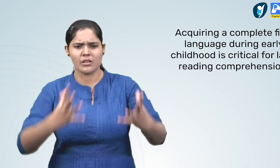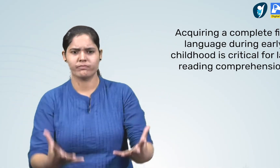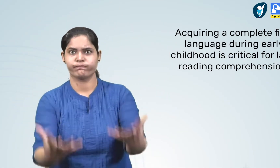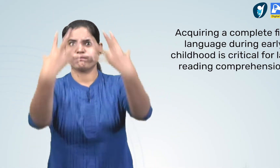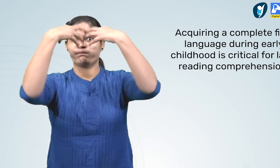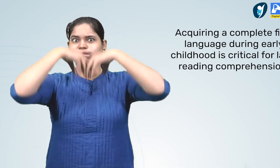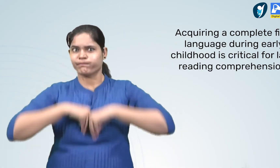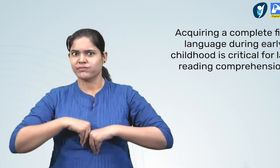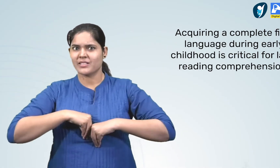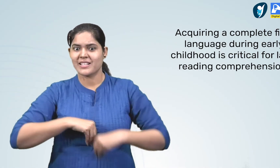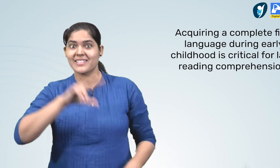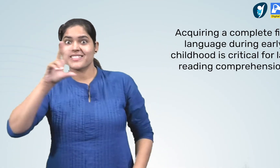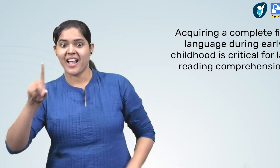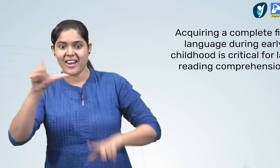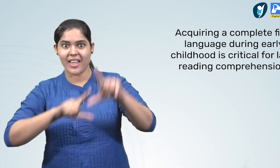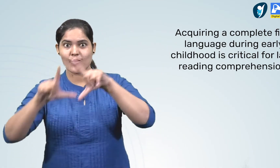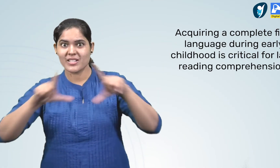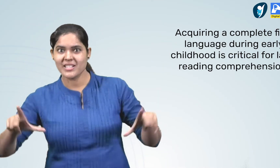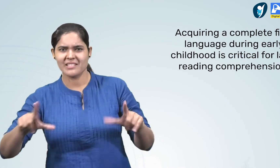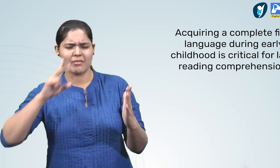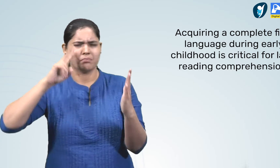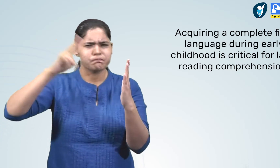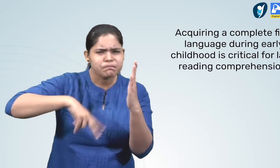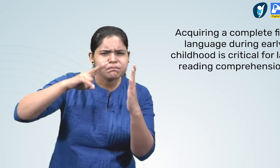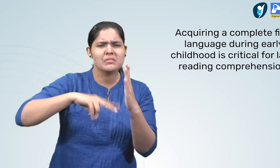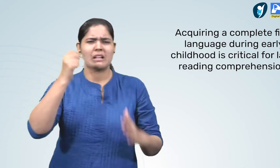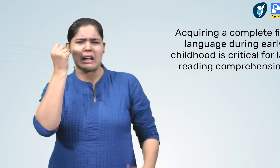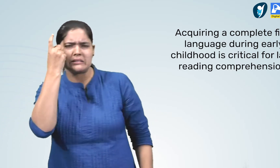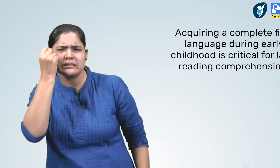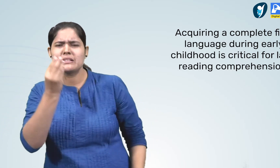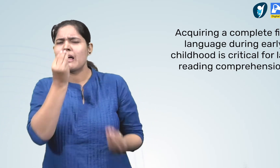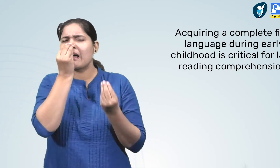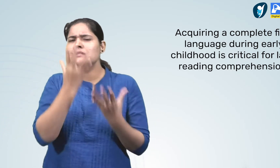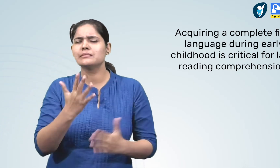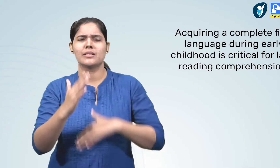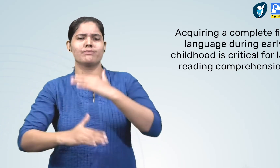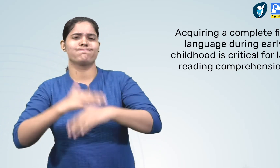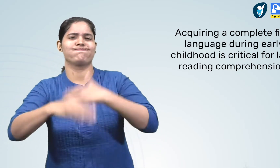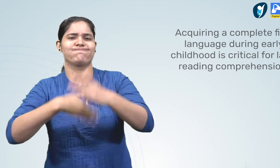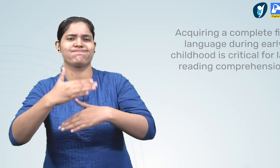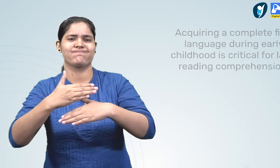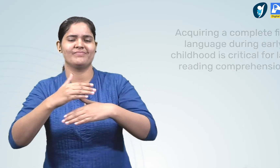find it easier to learn, read and understand a second language.